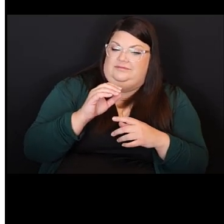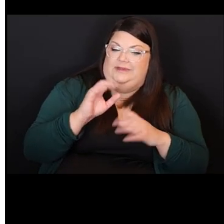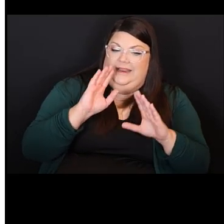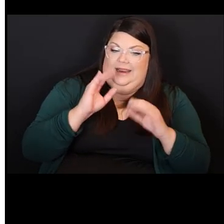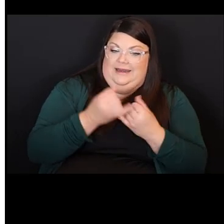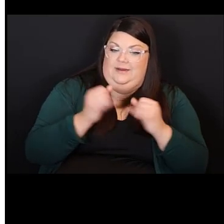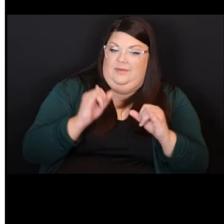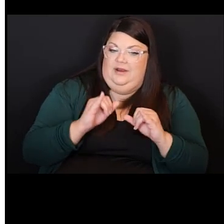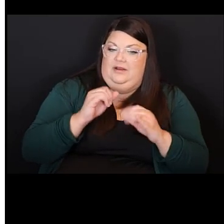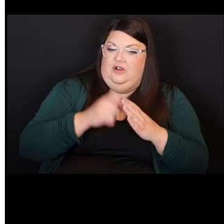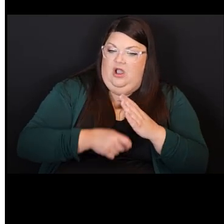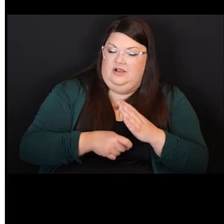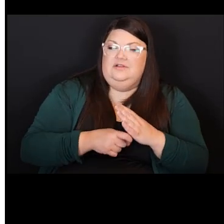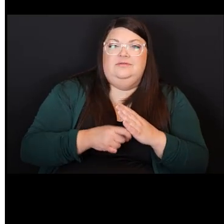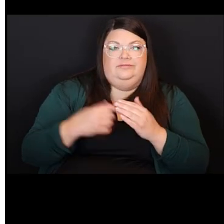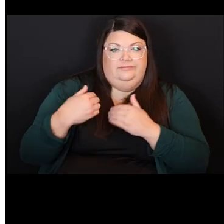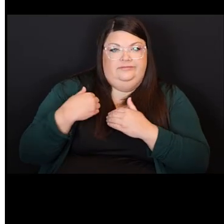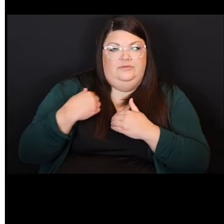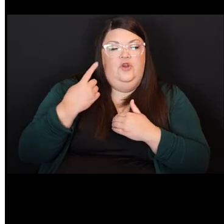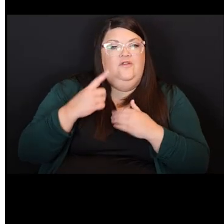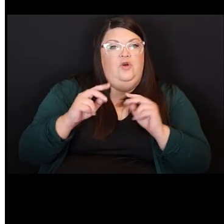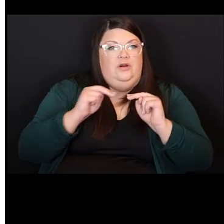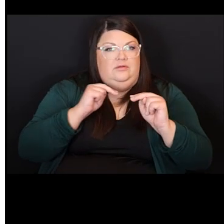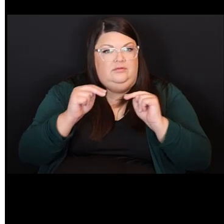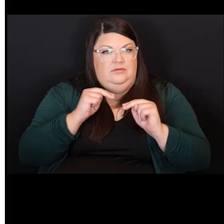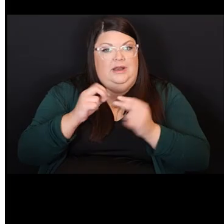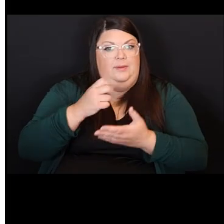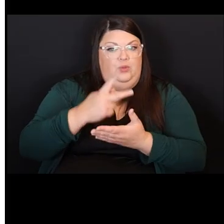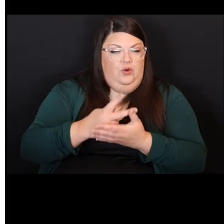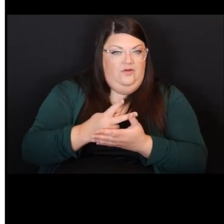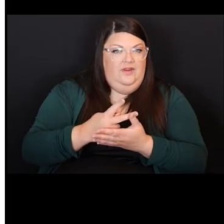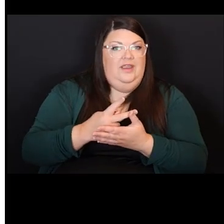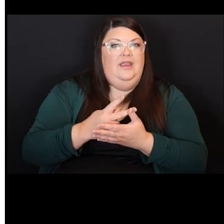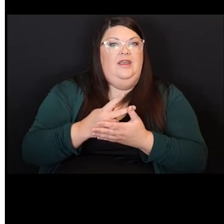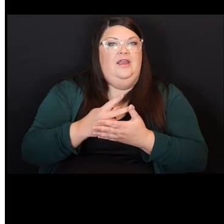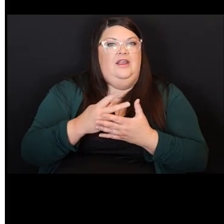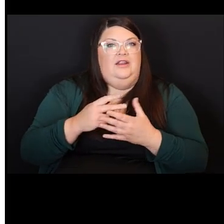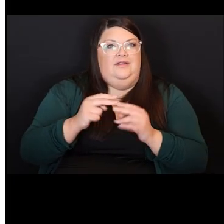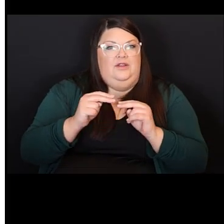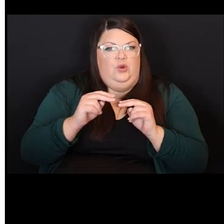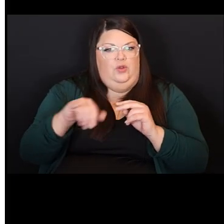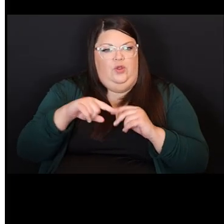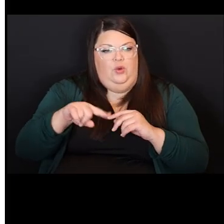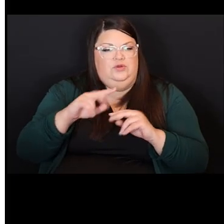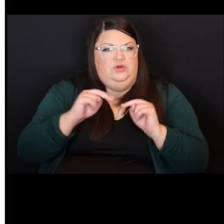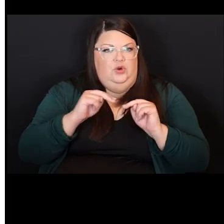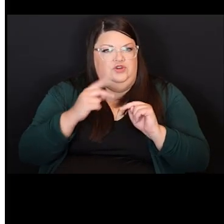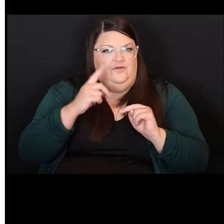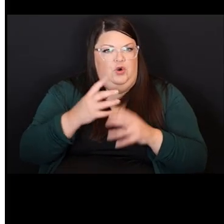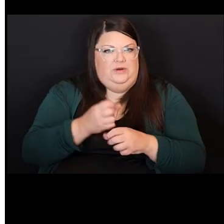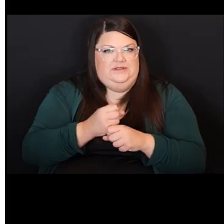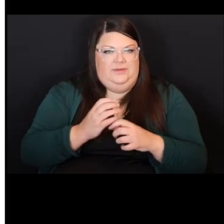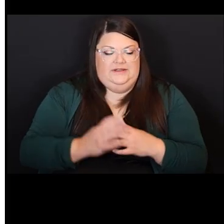negotiating, and approving indirect cost rate negotiations for recipients.